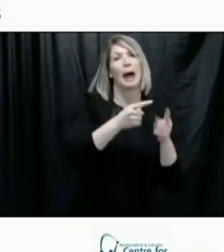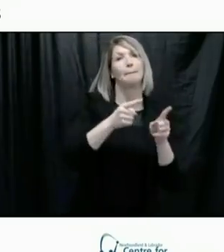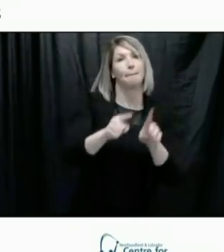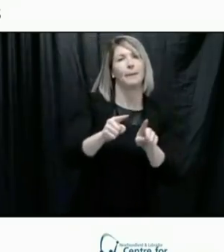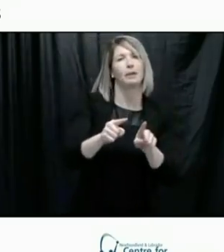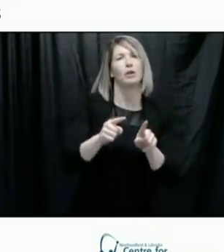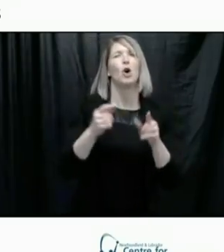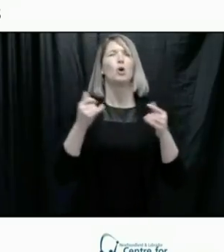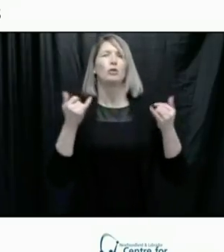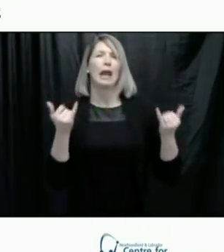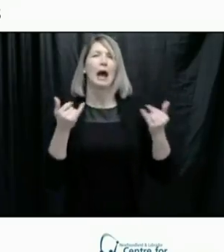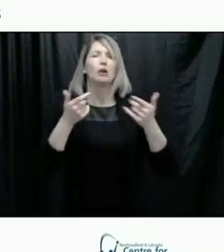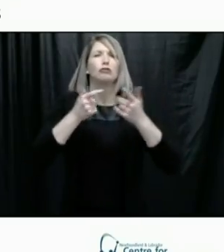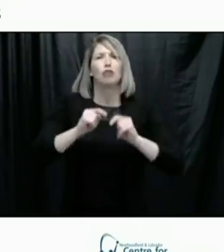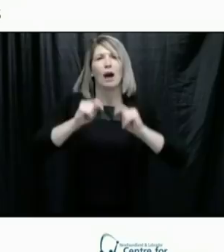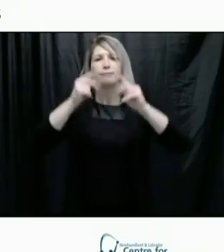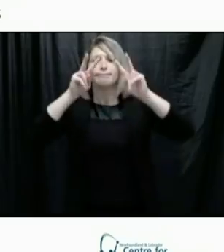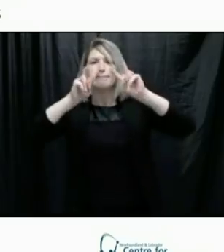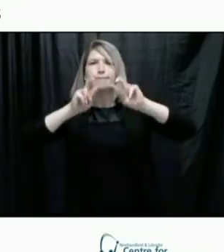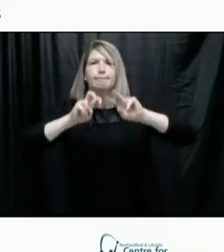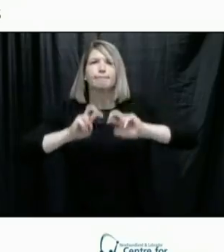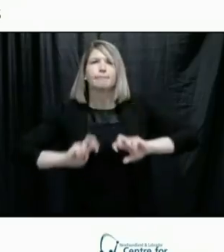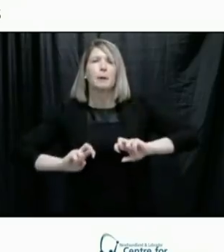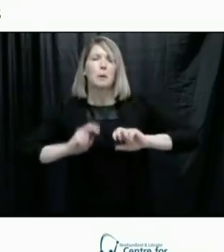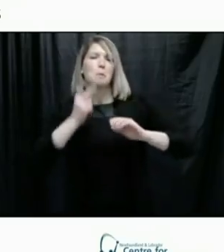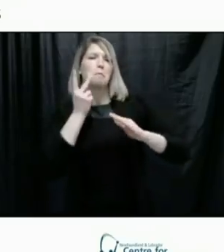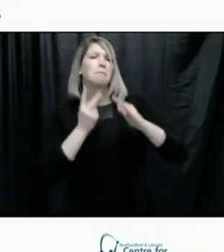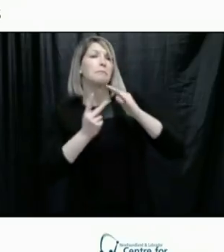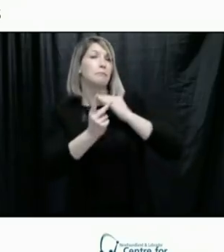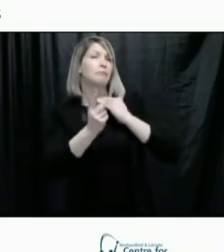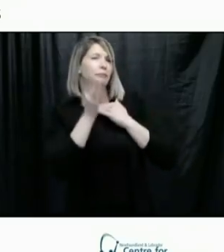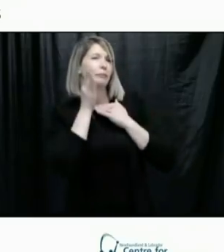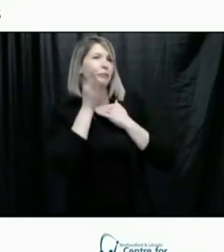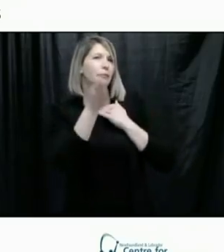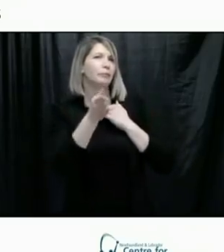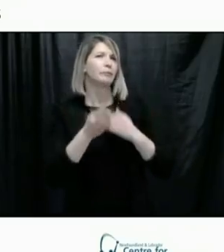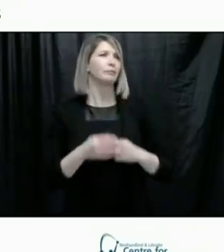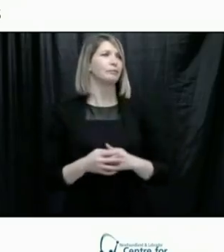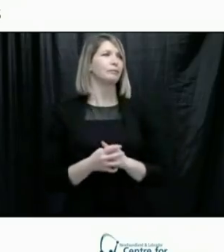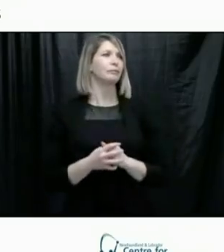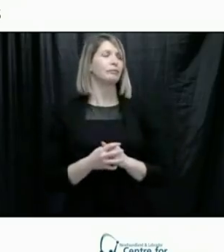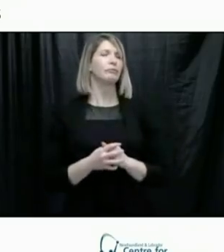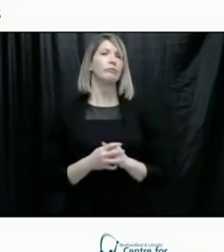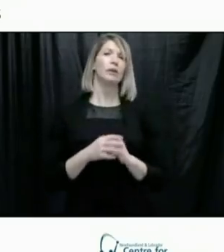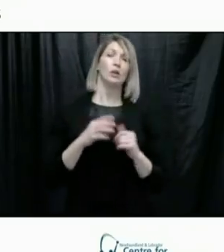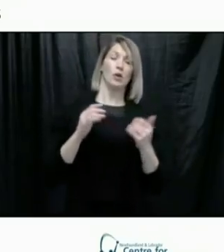THERE'S ALSO ANOTHER TECHNICAL ISSUES WHERE MODELING IS DIFFICULT. WHAT'S OUR APPROACH TO LOOK AHEAD?